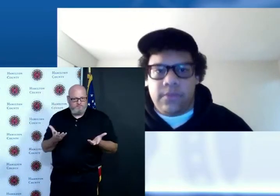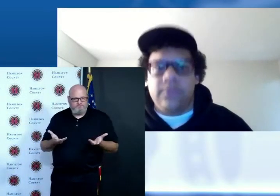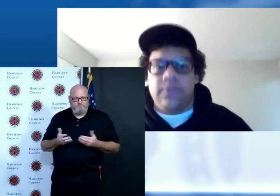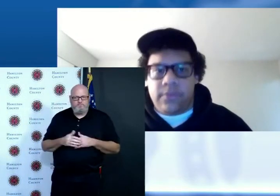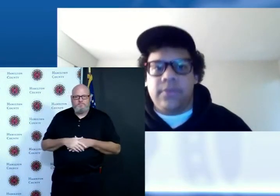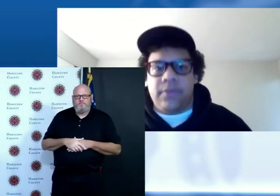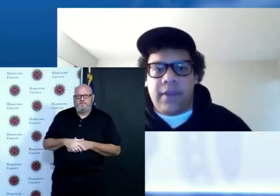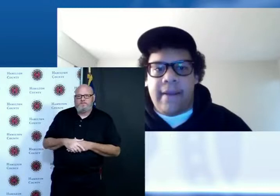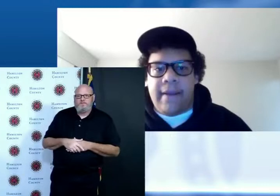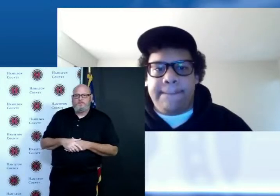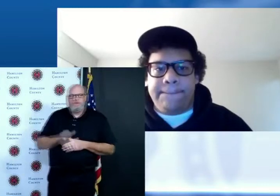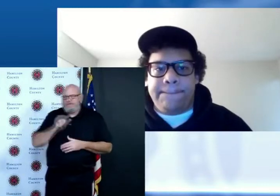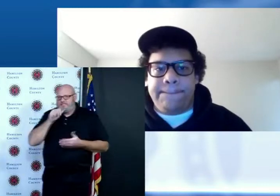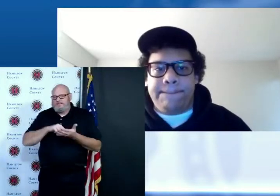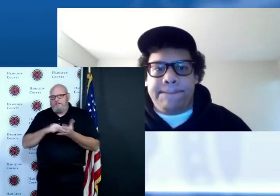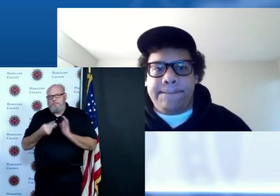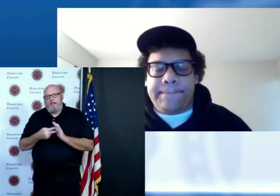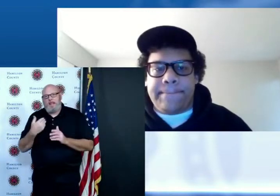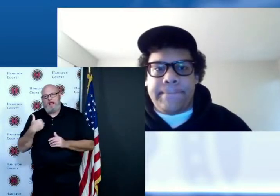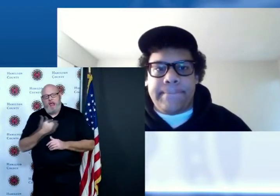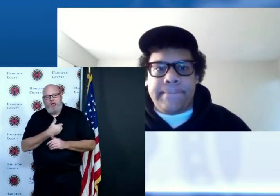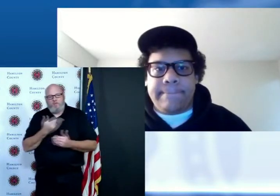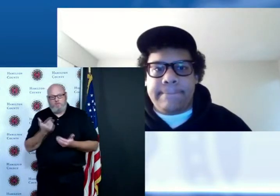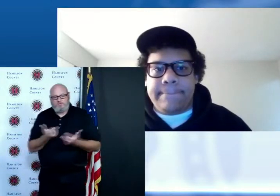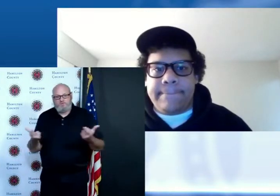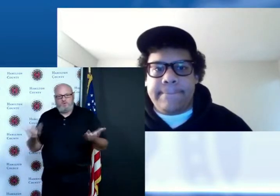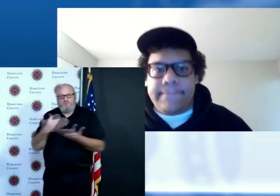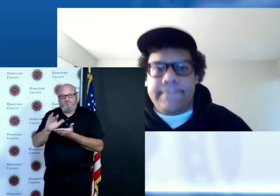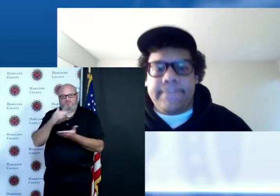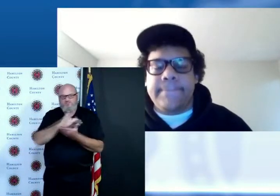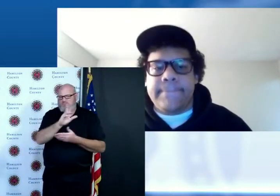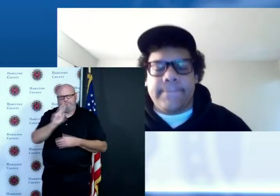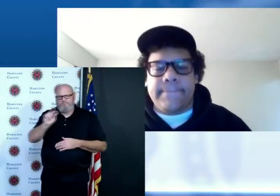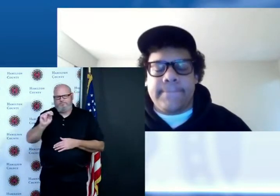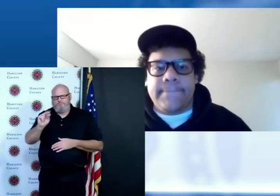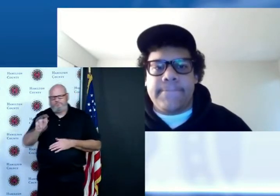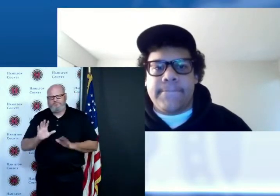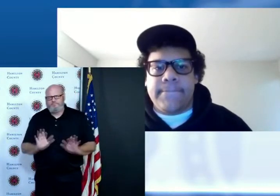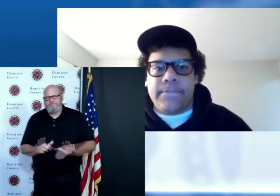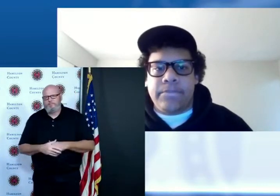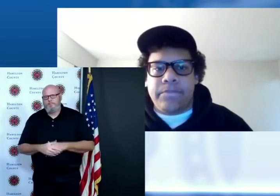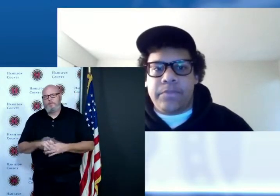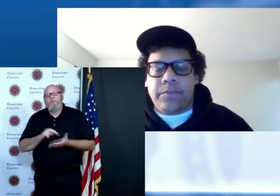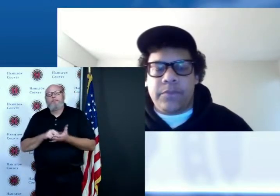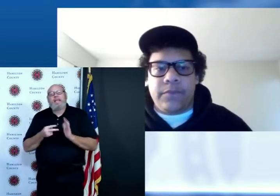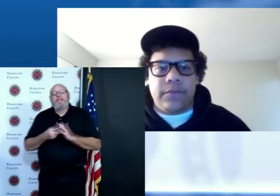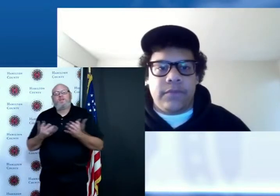but we certainly have some some needs and so we want to make sure that we are included